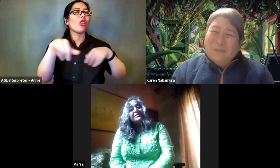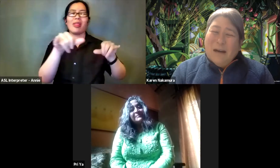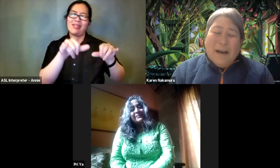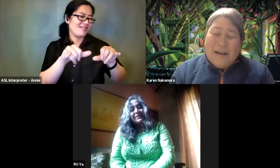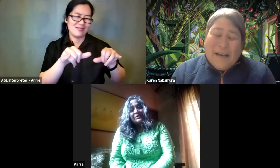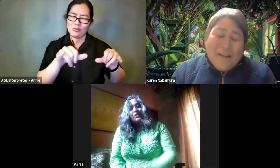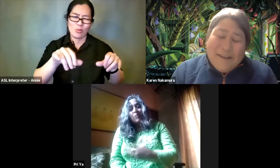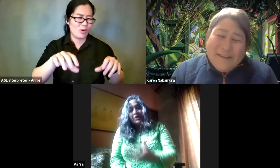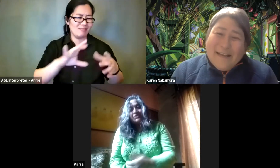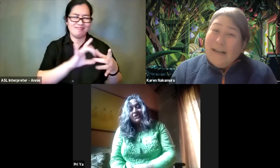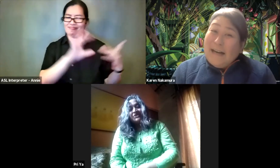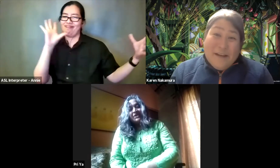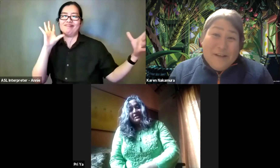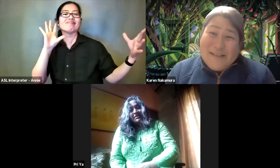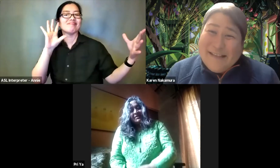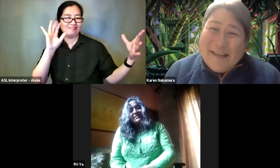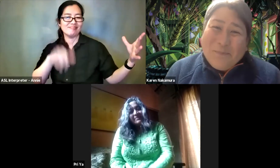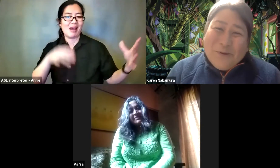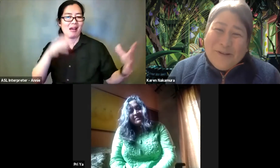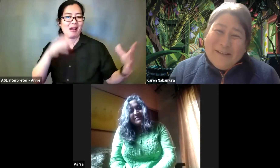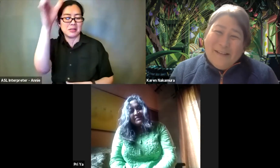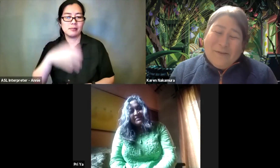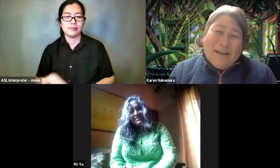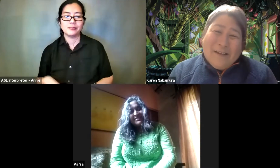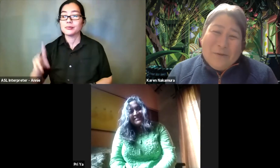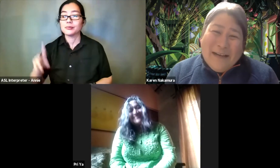Karen Nakamura: Yeah I thought you just did that brilliantly through through out.